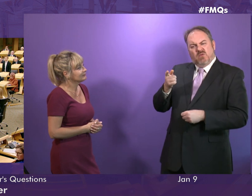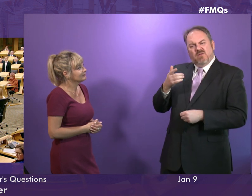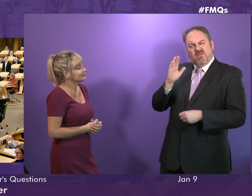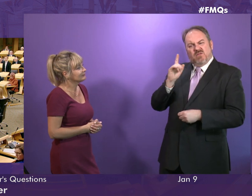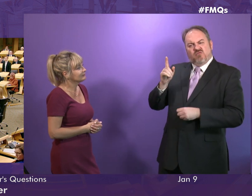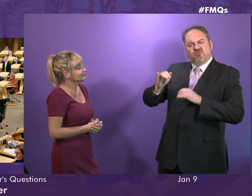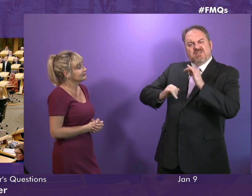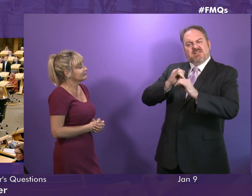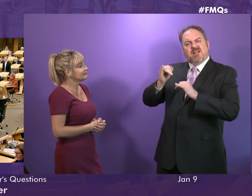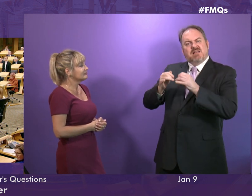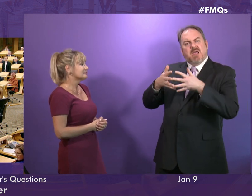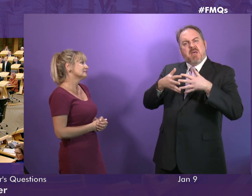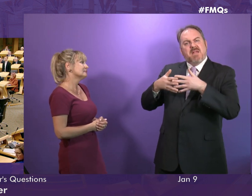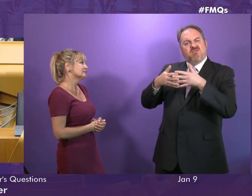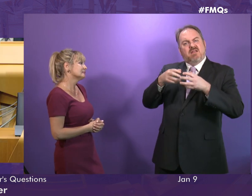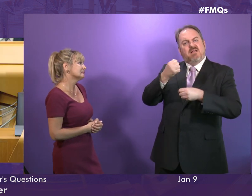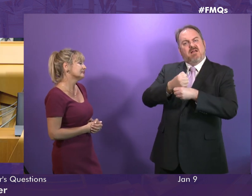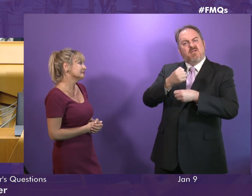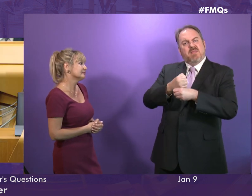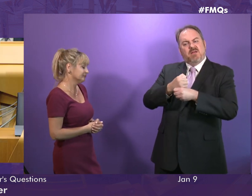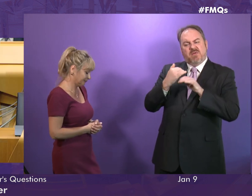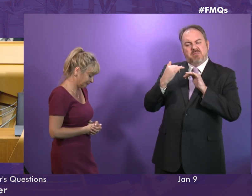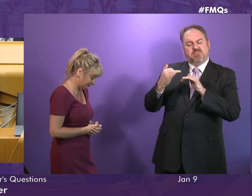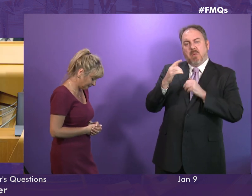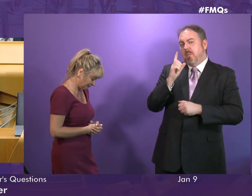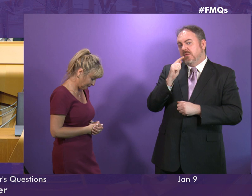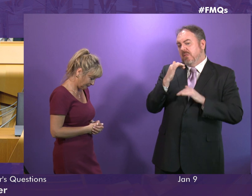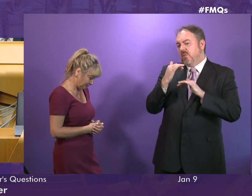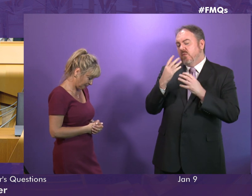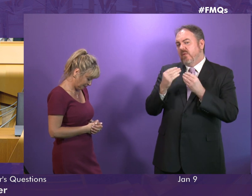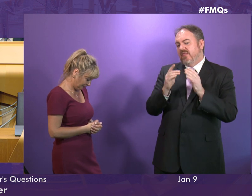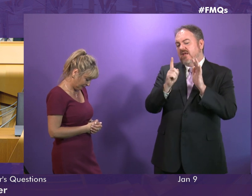American Government’s escalation of military conflict with Iran. Has she taken the one